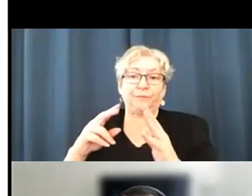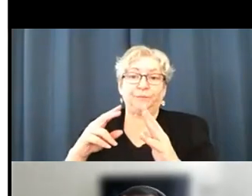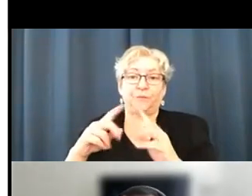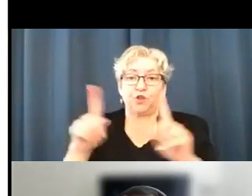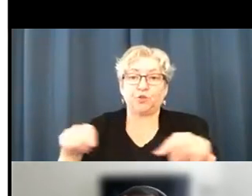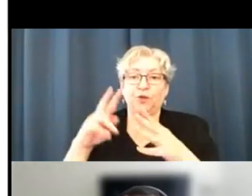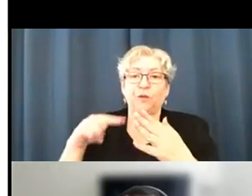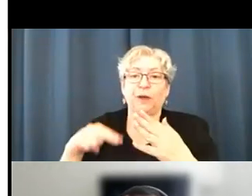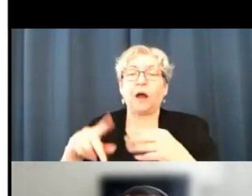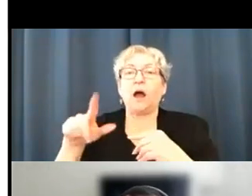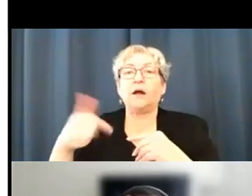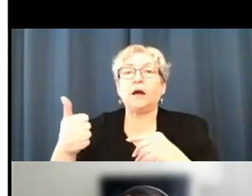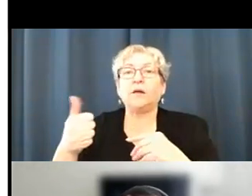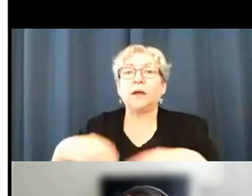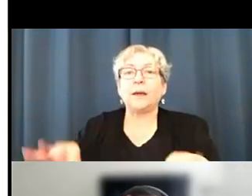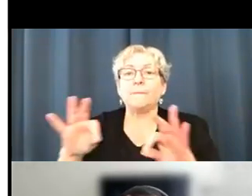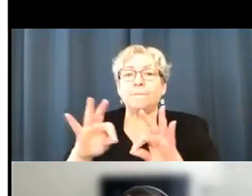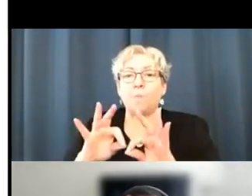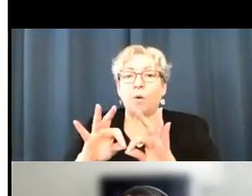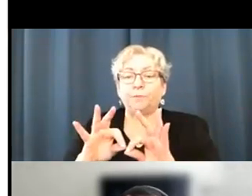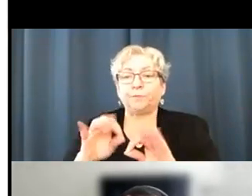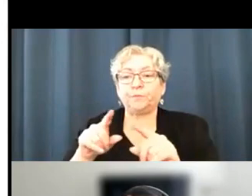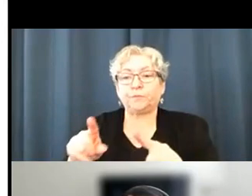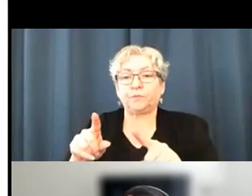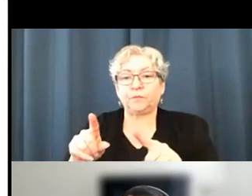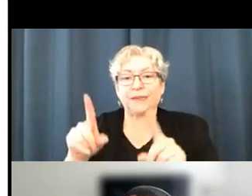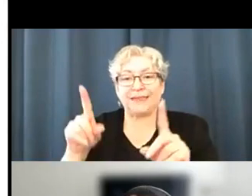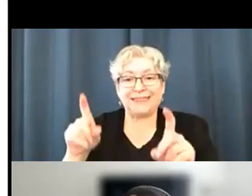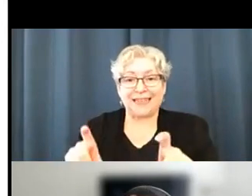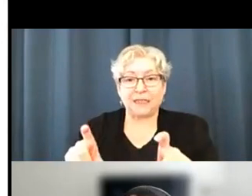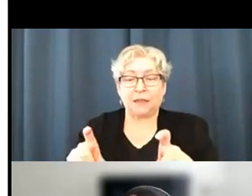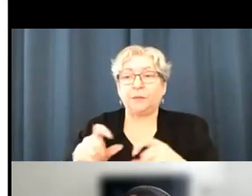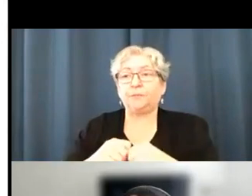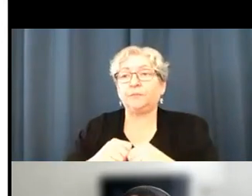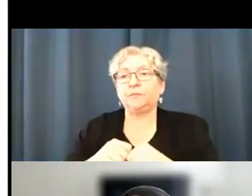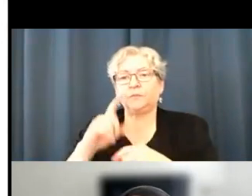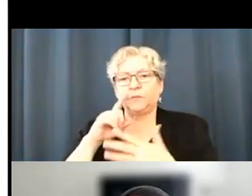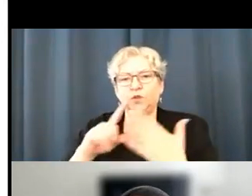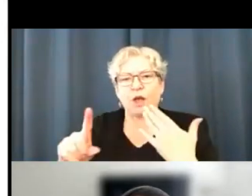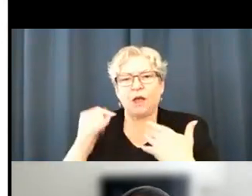Another very important thing when doing screen reader testing is checking if the things